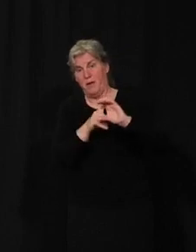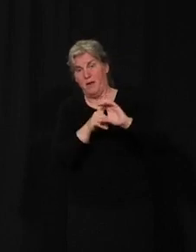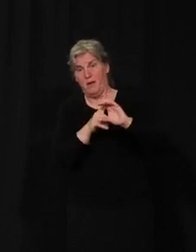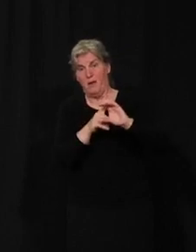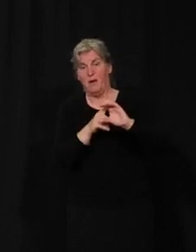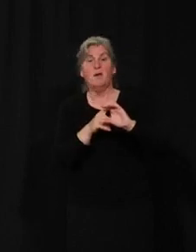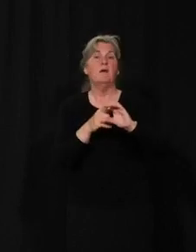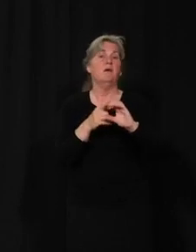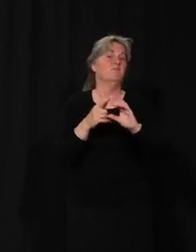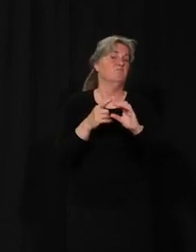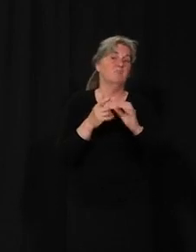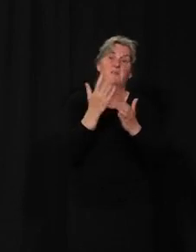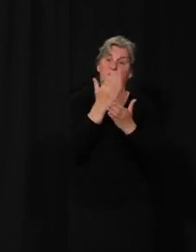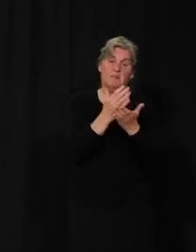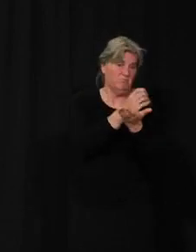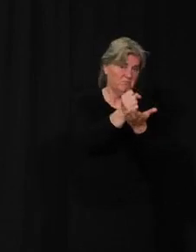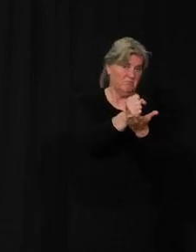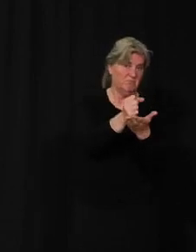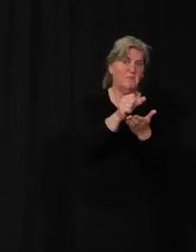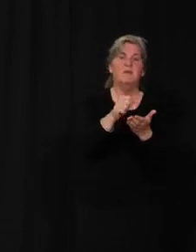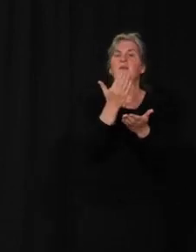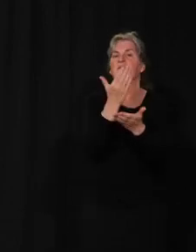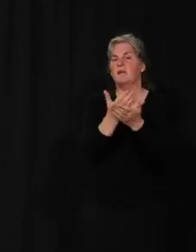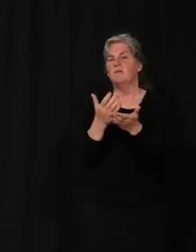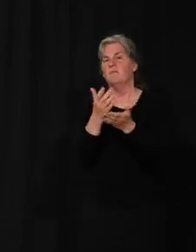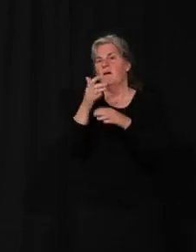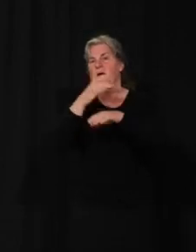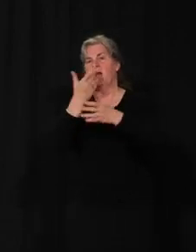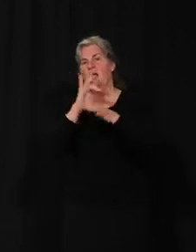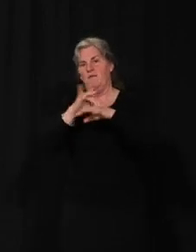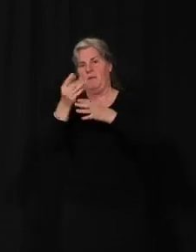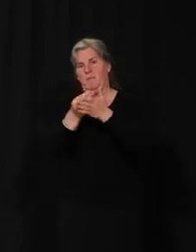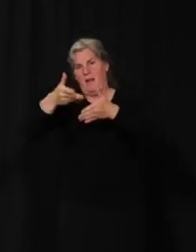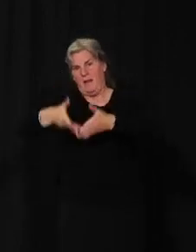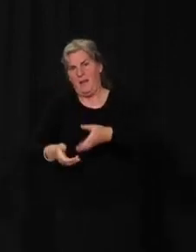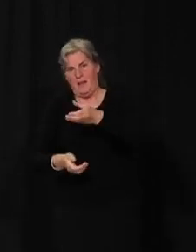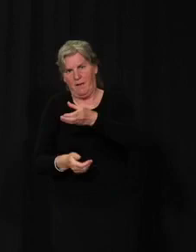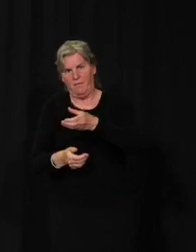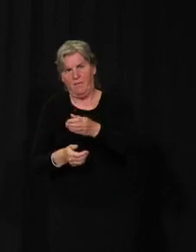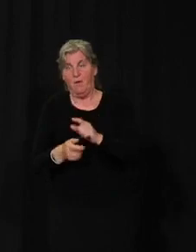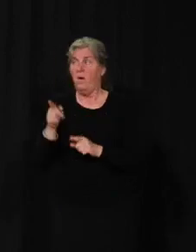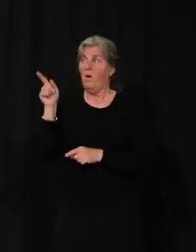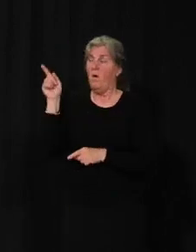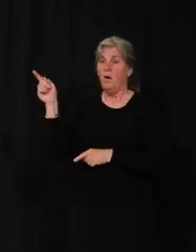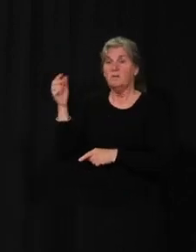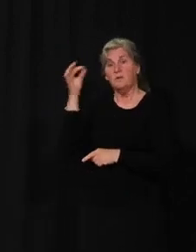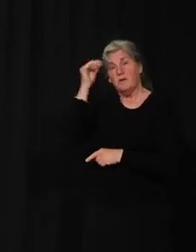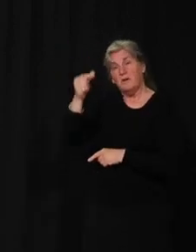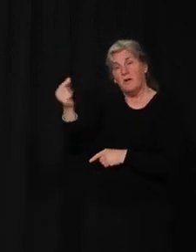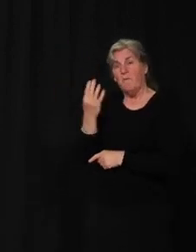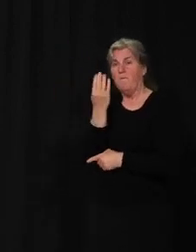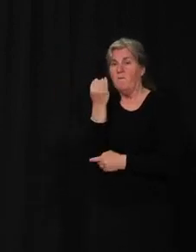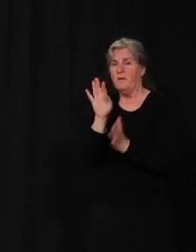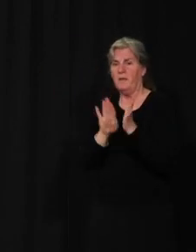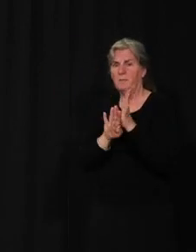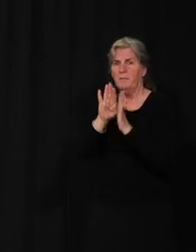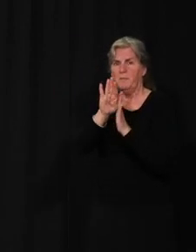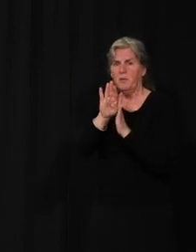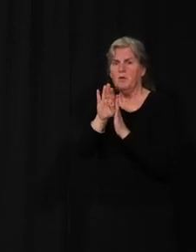completely utilized, but there s also the federal government process announcement of $14 billion in reopening funding